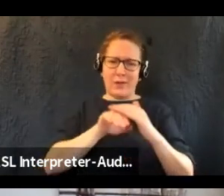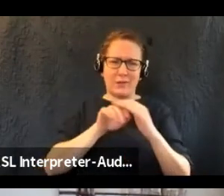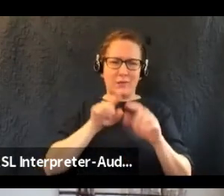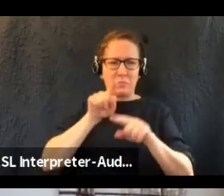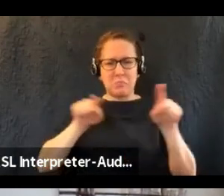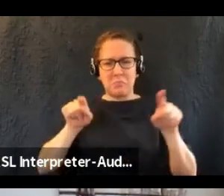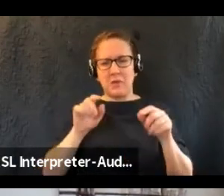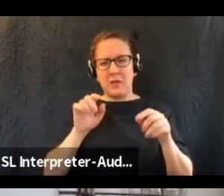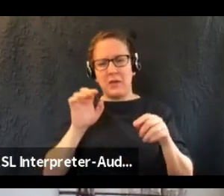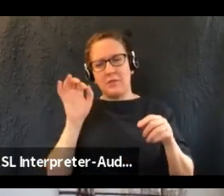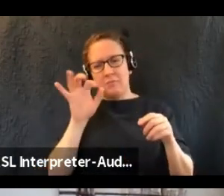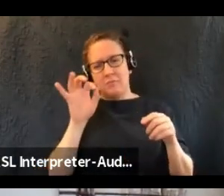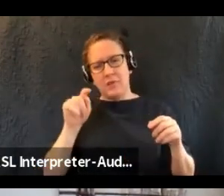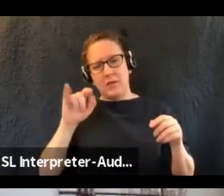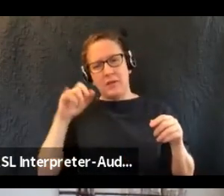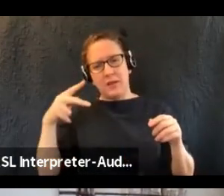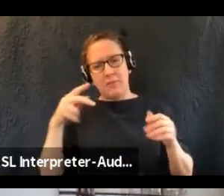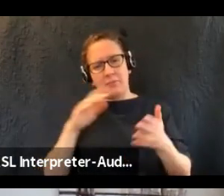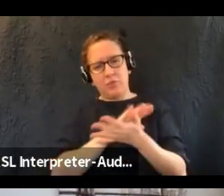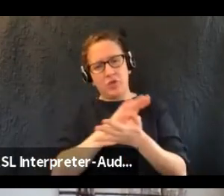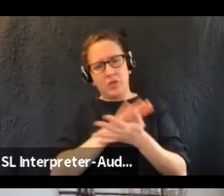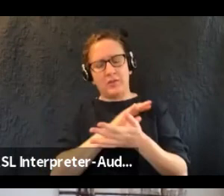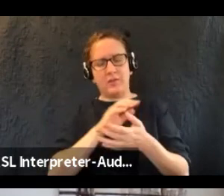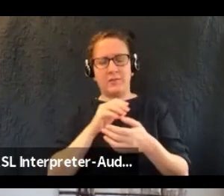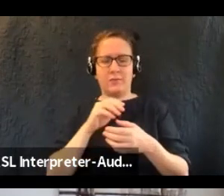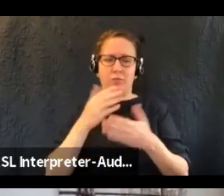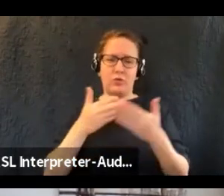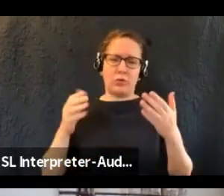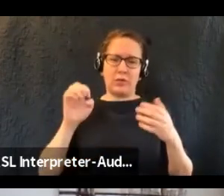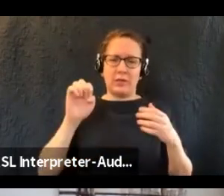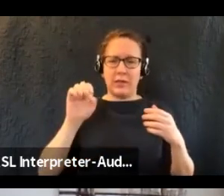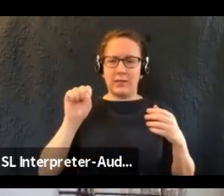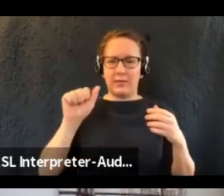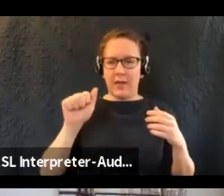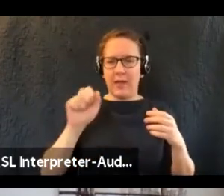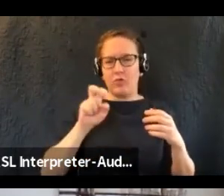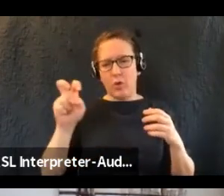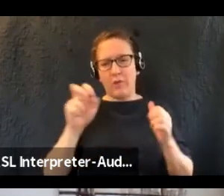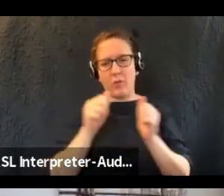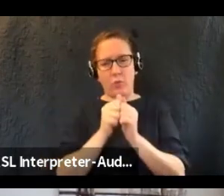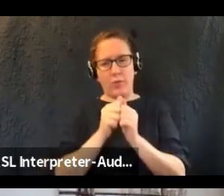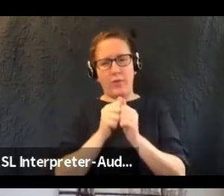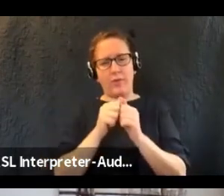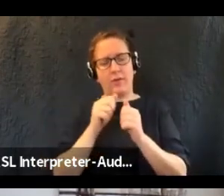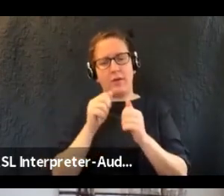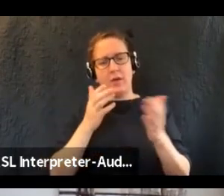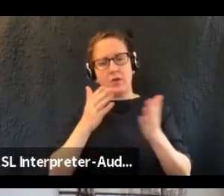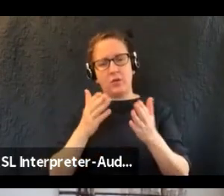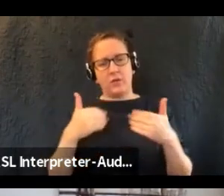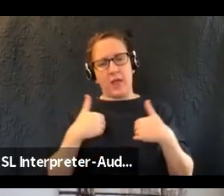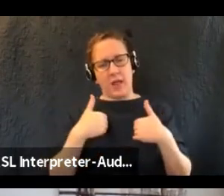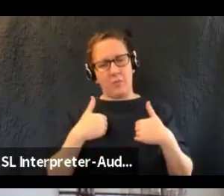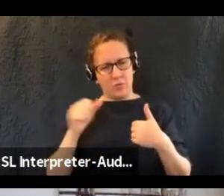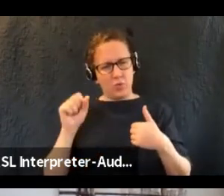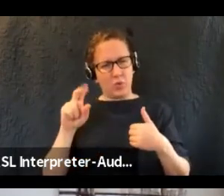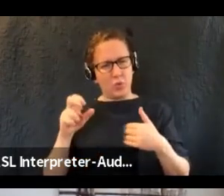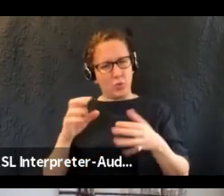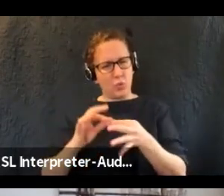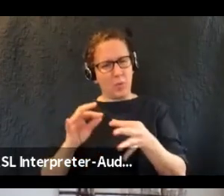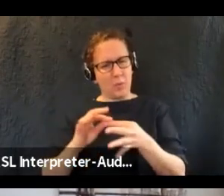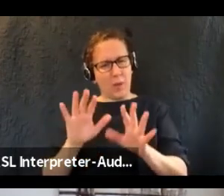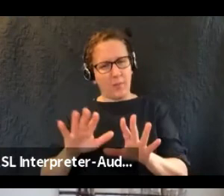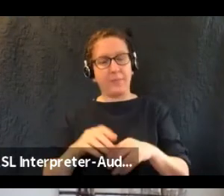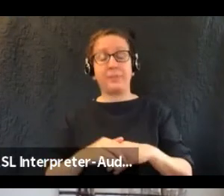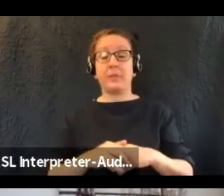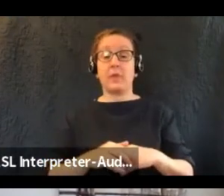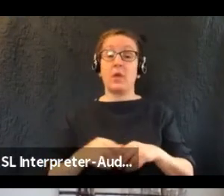resources on ESA and travel with service animals that Sue spoke about, and also, Sarah, did